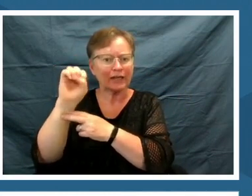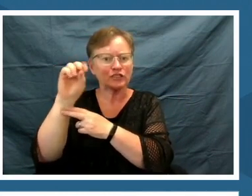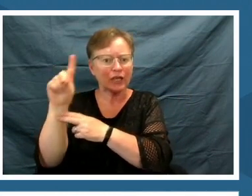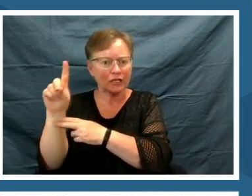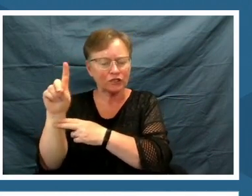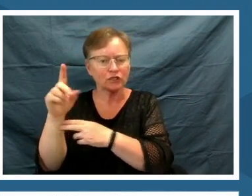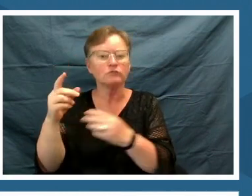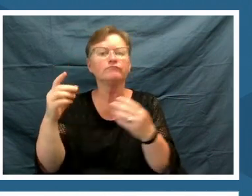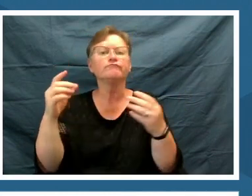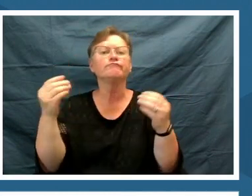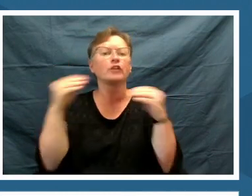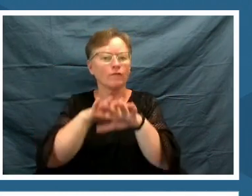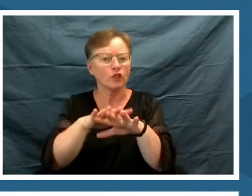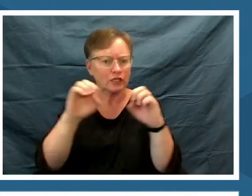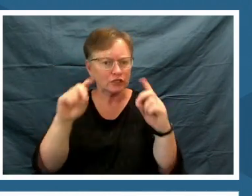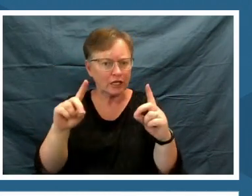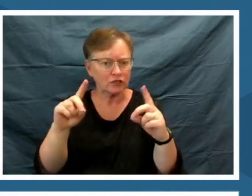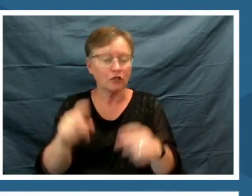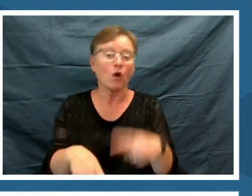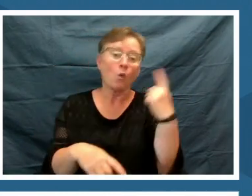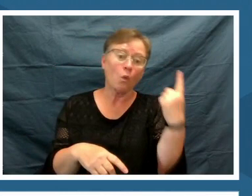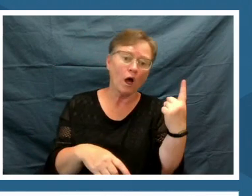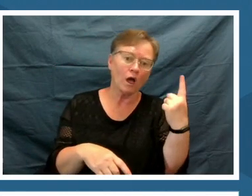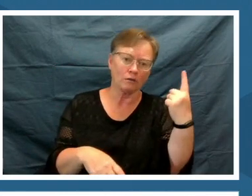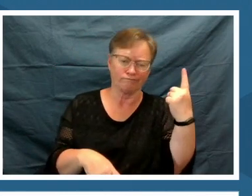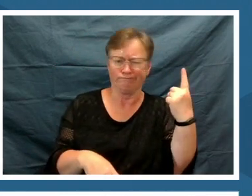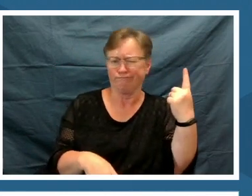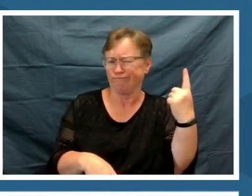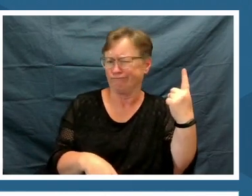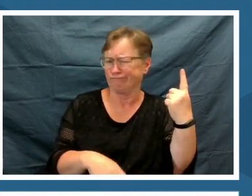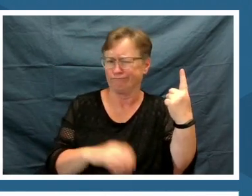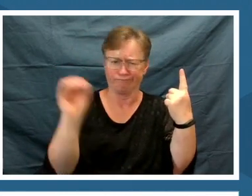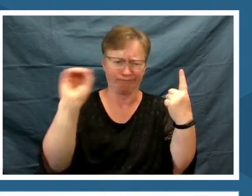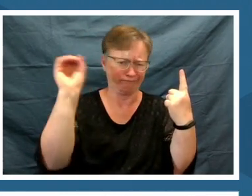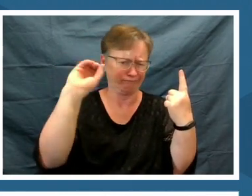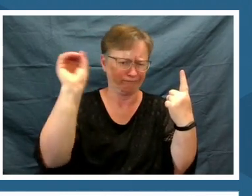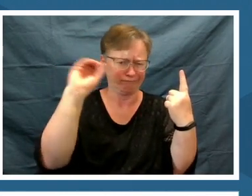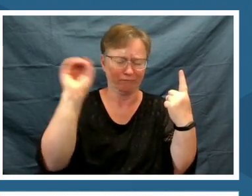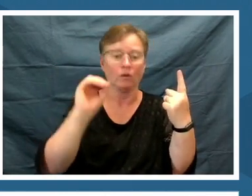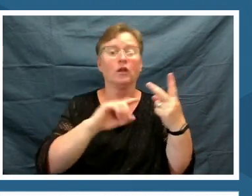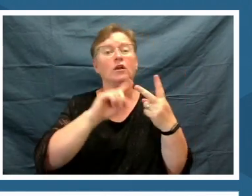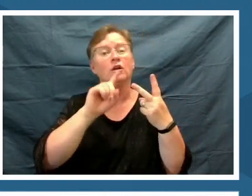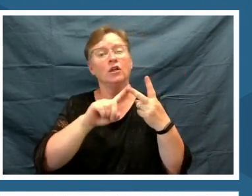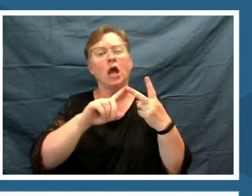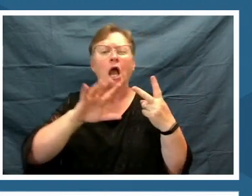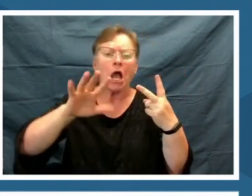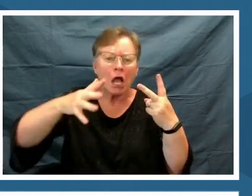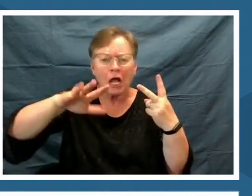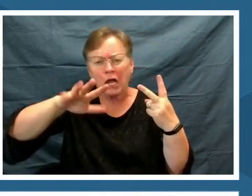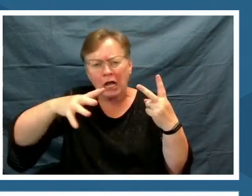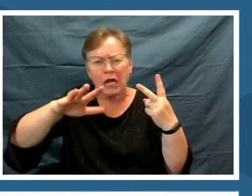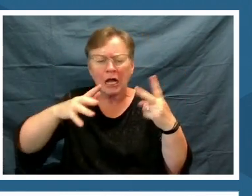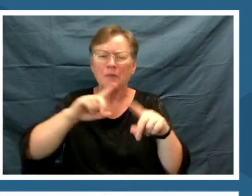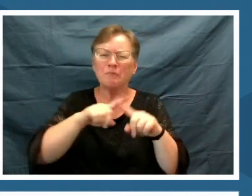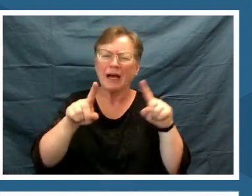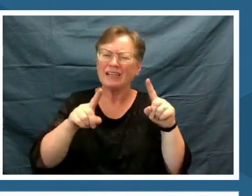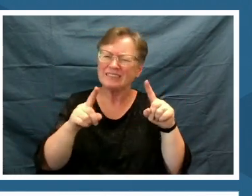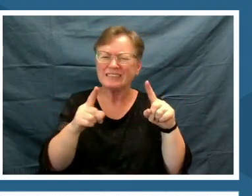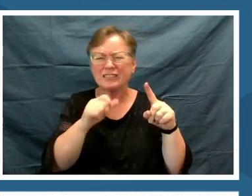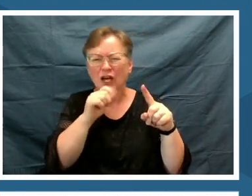put a two if you're somewhat familiar with it you've heard it but you it is not sure really though if it's happening